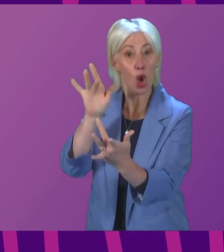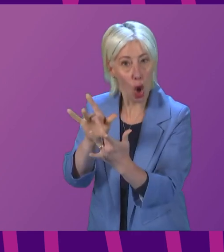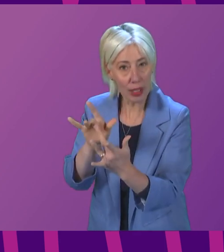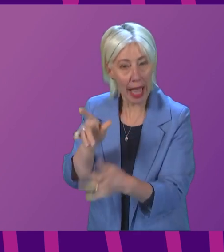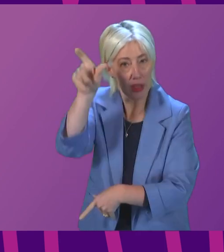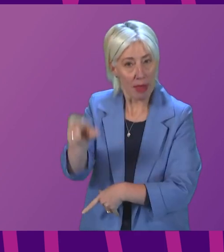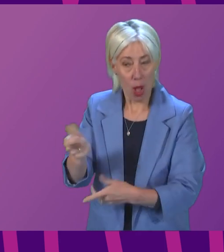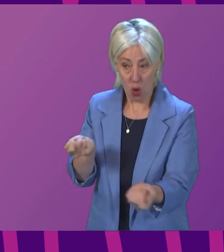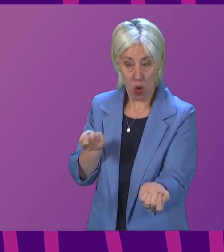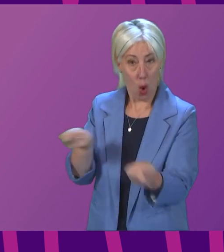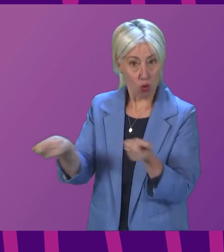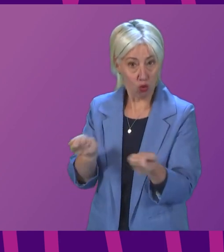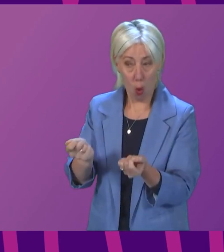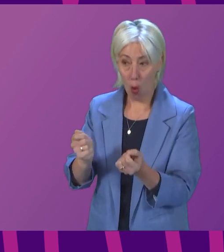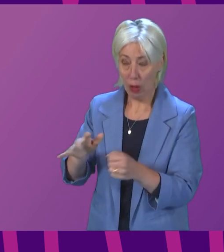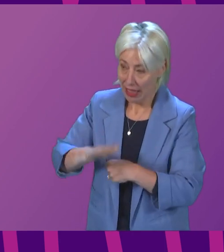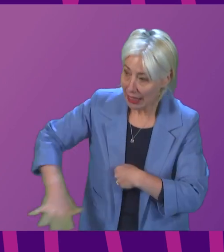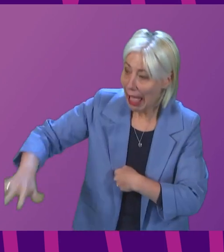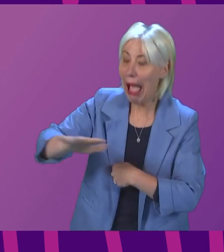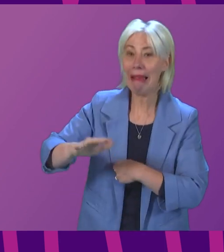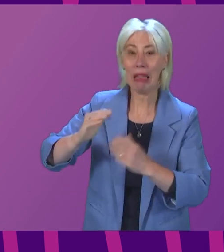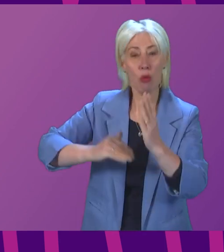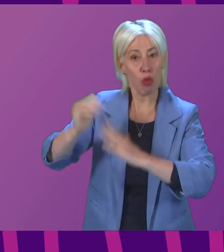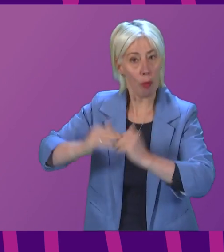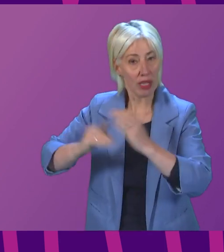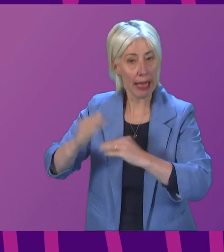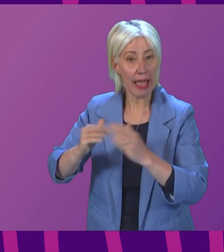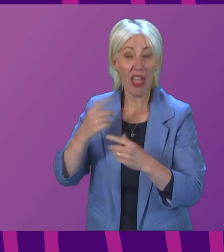properties, and then influence the decisions about the land and property that impact on